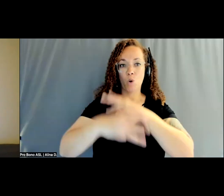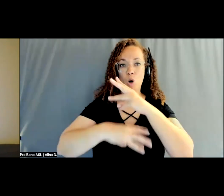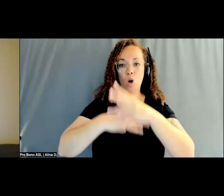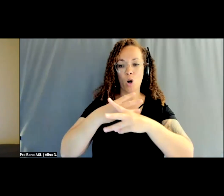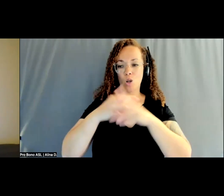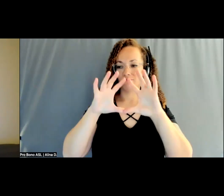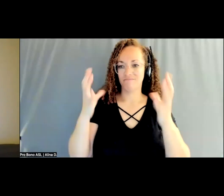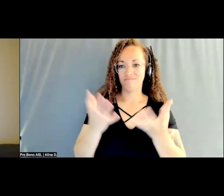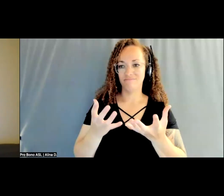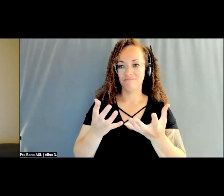“more alive than when you began: